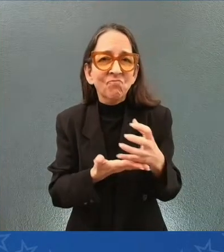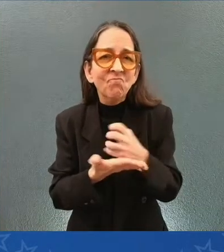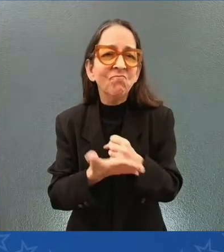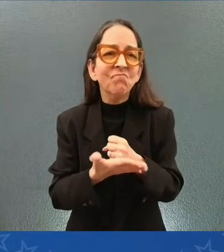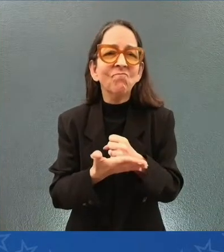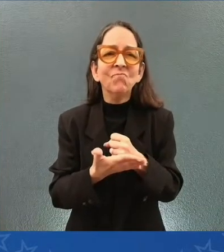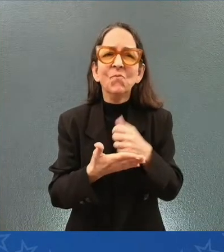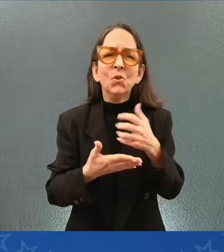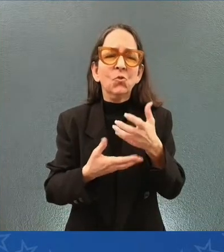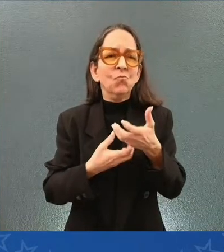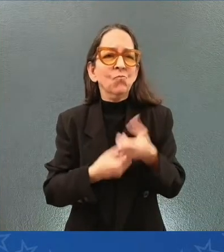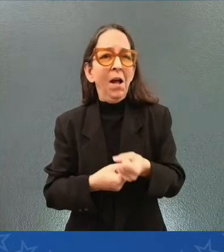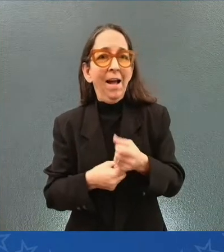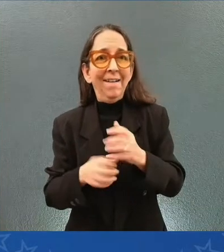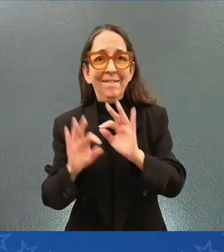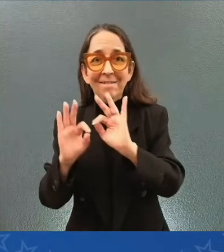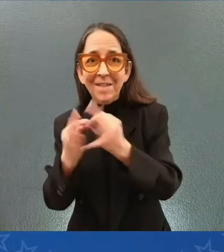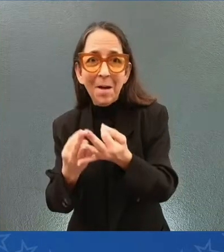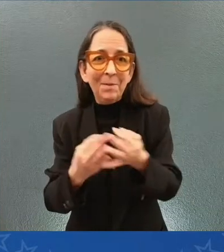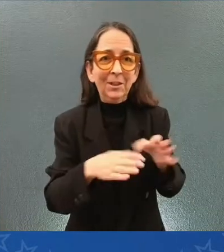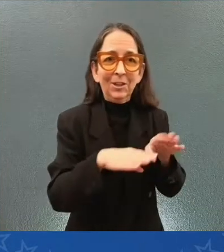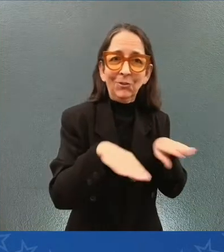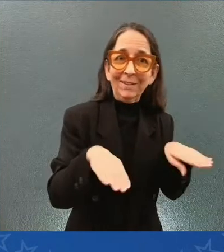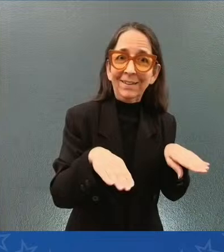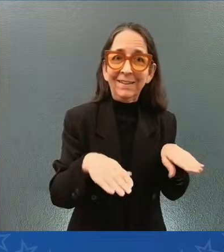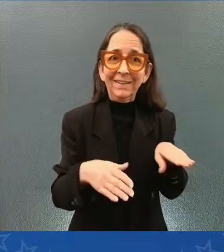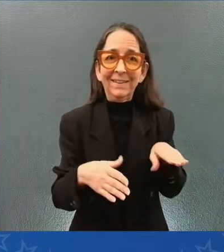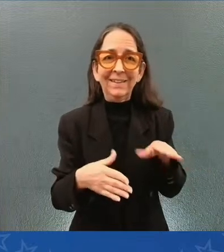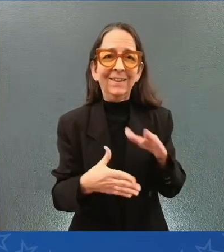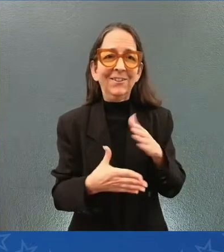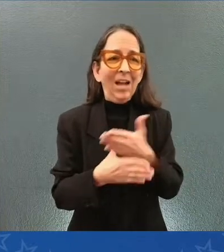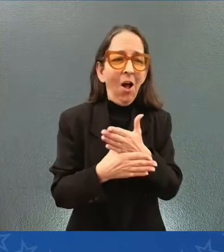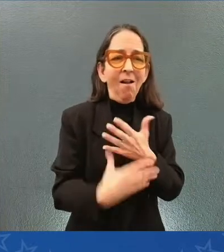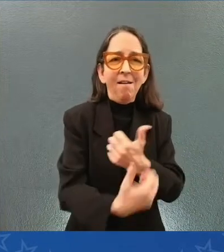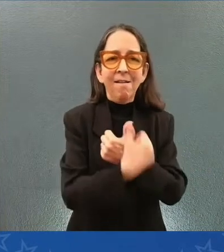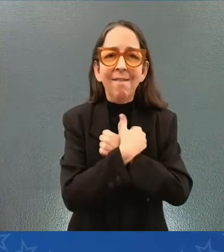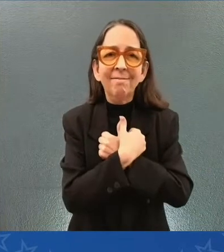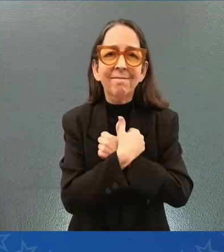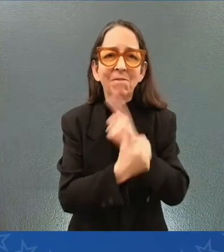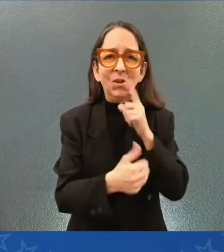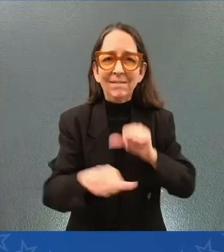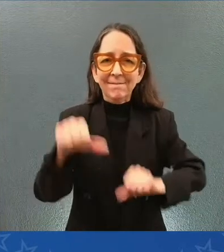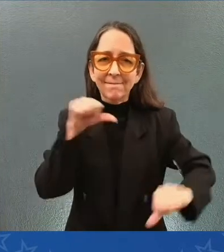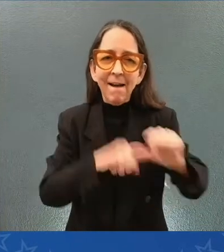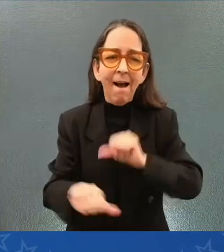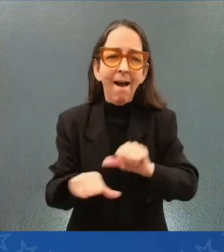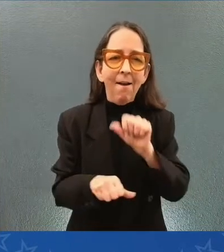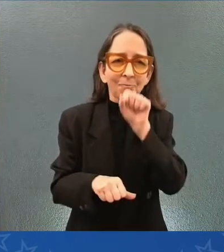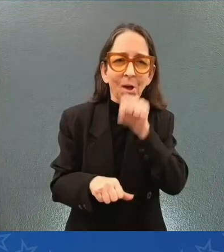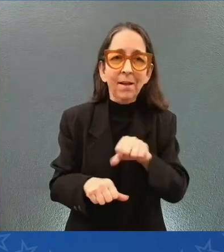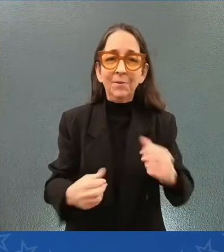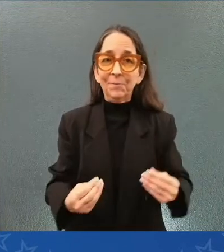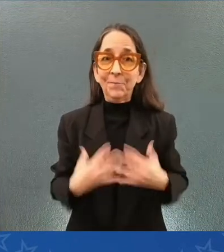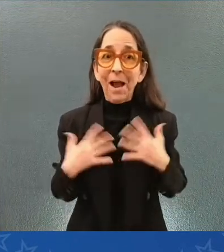science, he inspires generations of Americans to follow facts and reason and leave the world better than we found it.